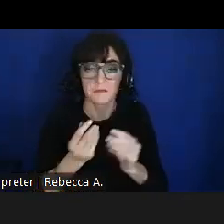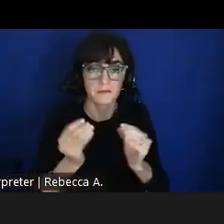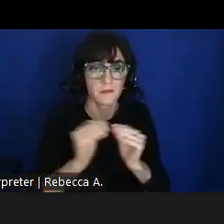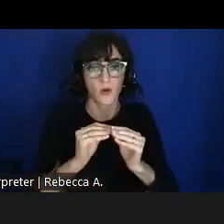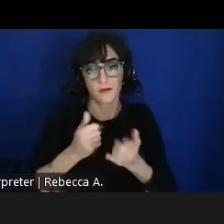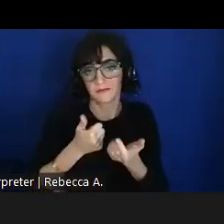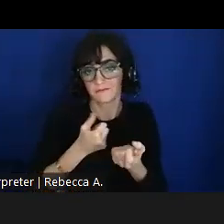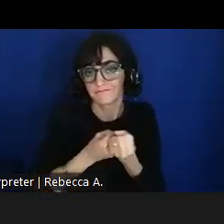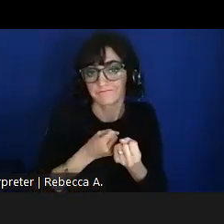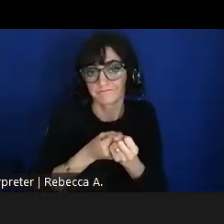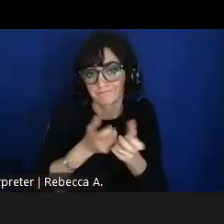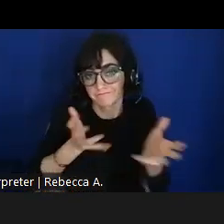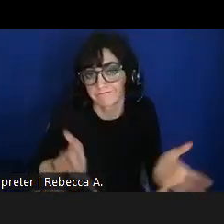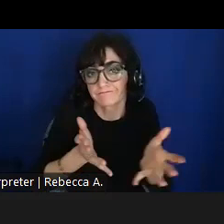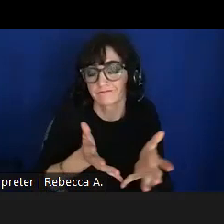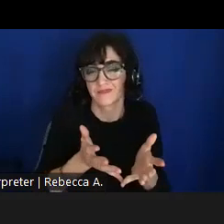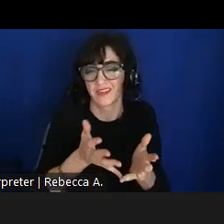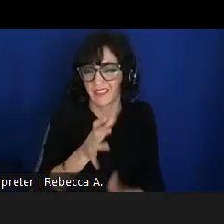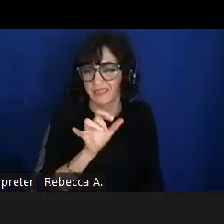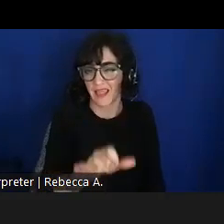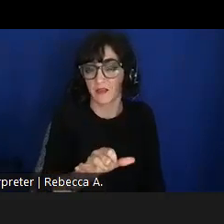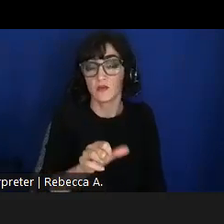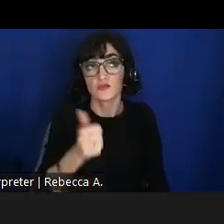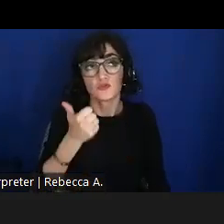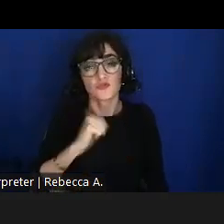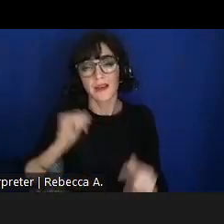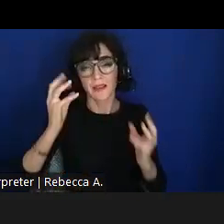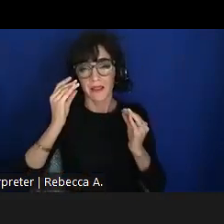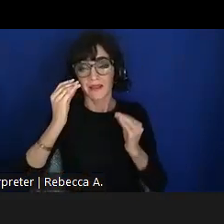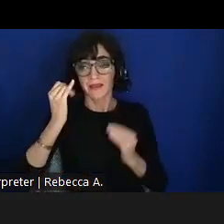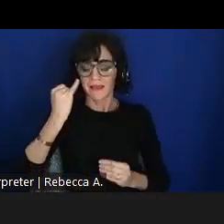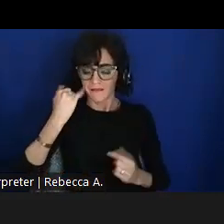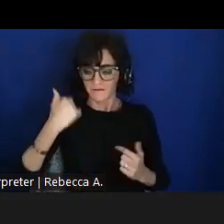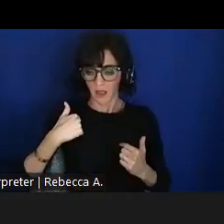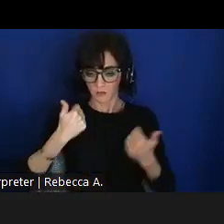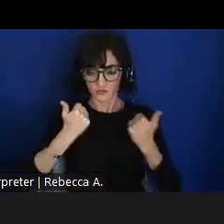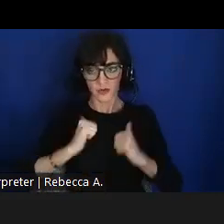thinking about that you know if I'm trying to make a rule to change someone's behavior